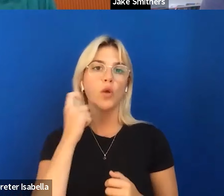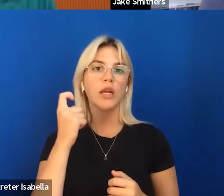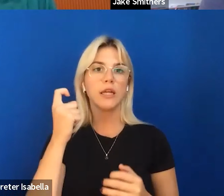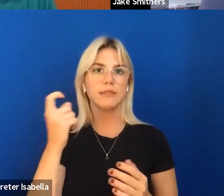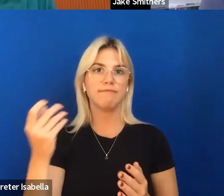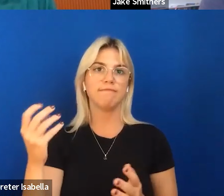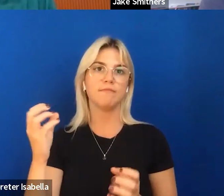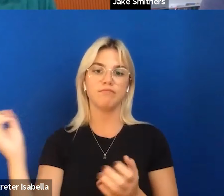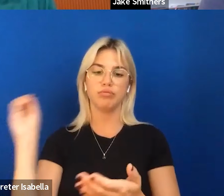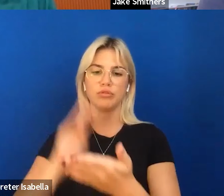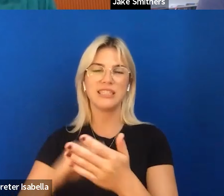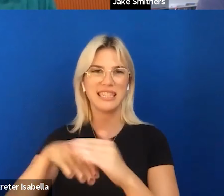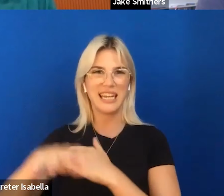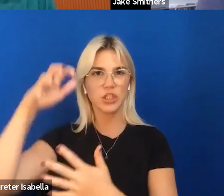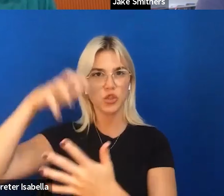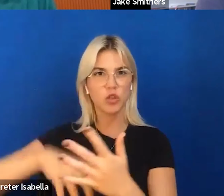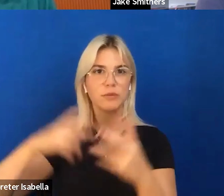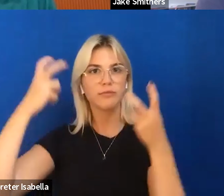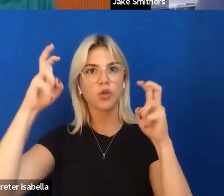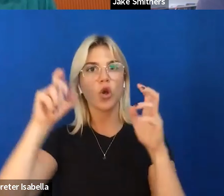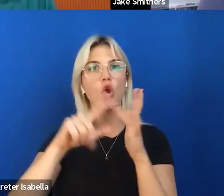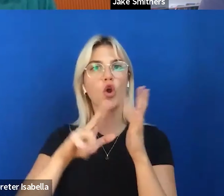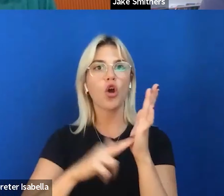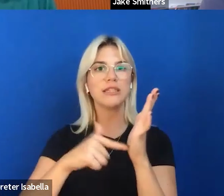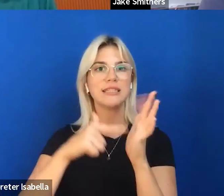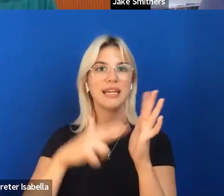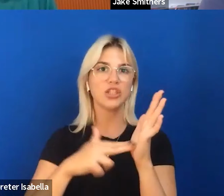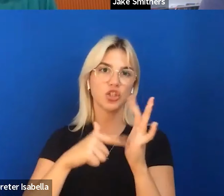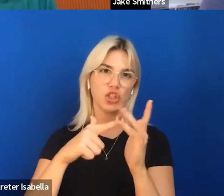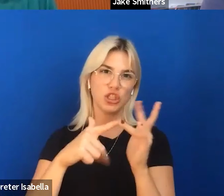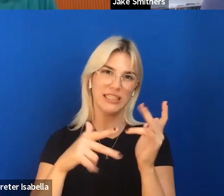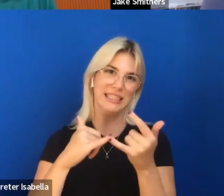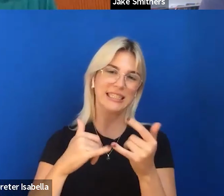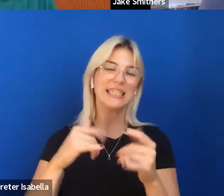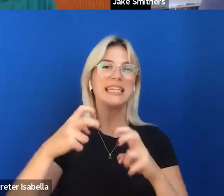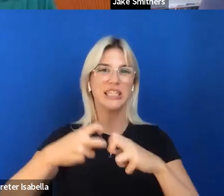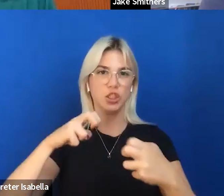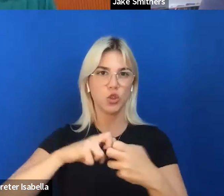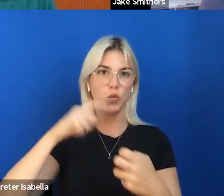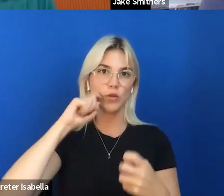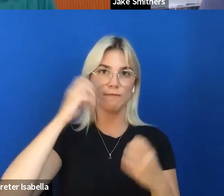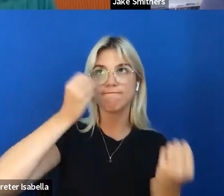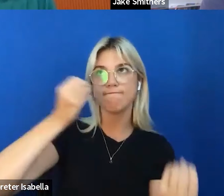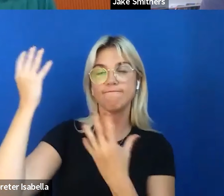called Contentious Issues and we will alert the head of practice which will be in the assessment